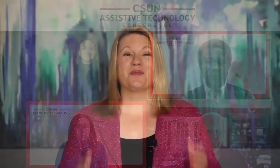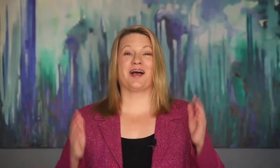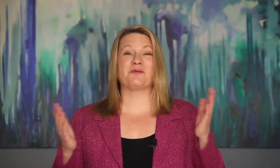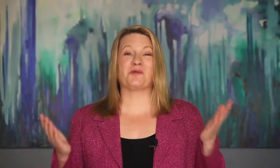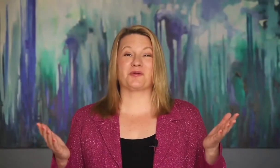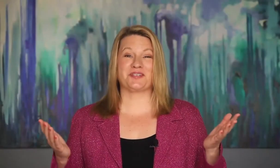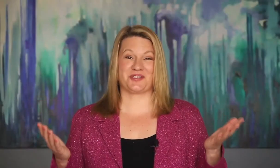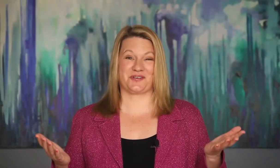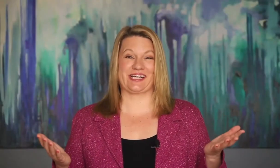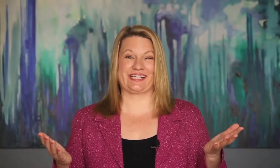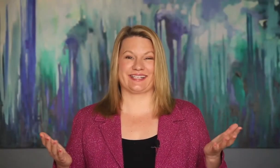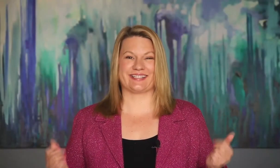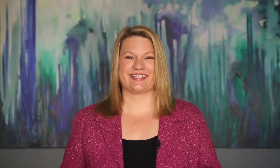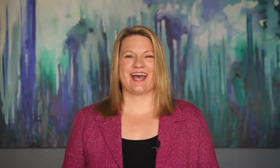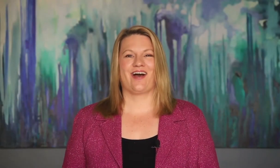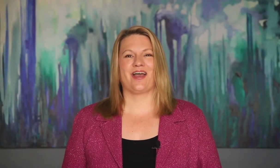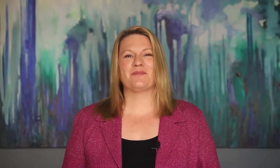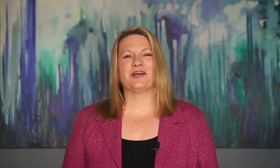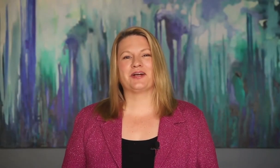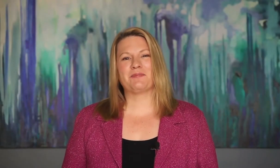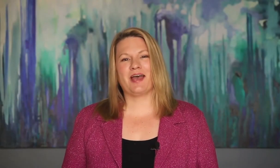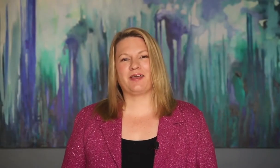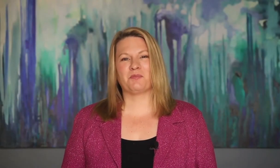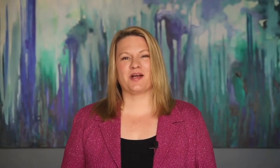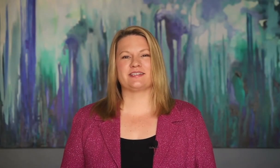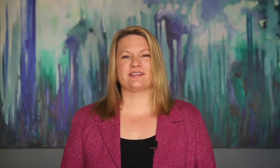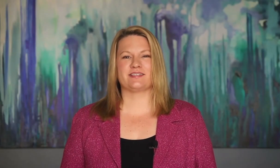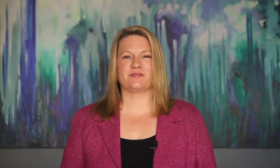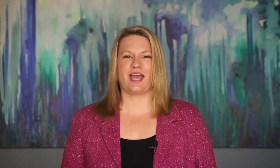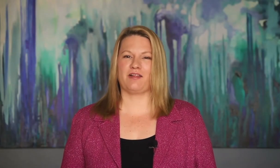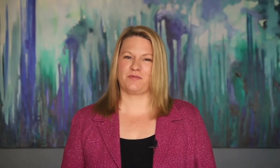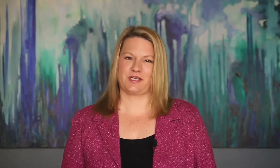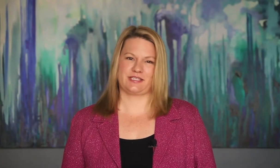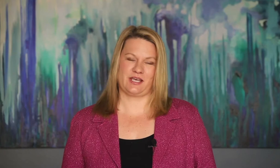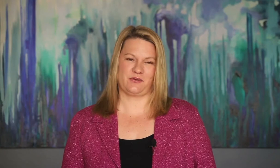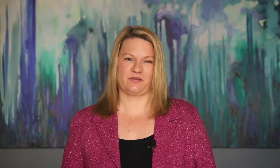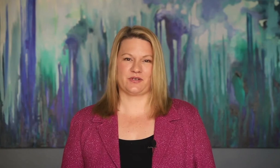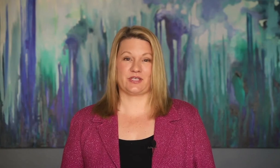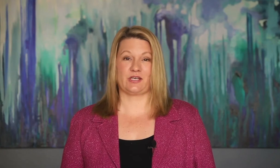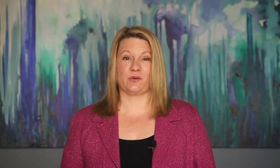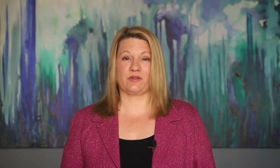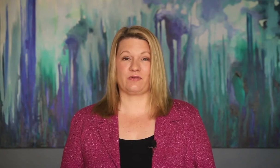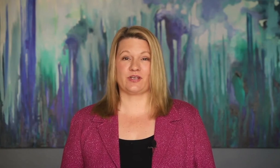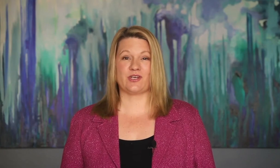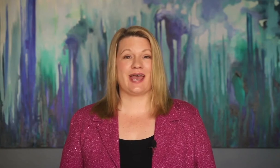My warmest greetings. I am Erica Beck, President of California State university, Northridge.